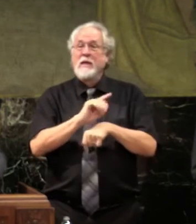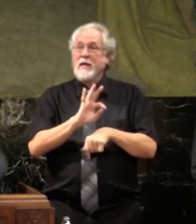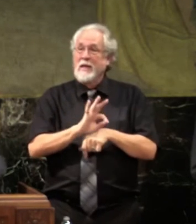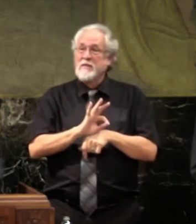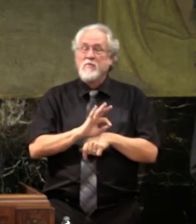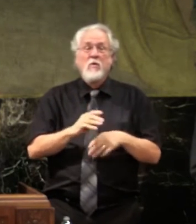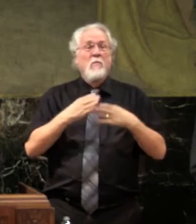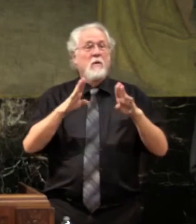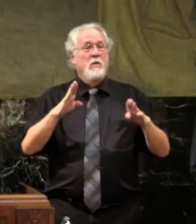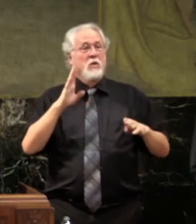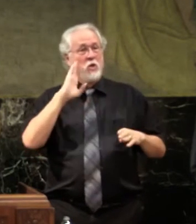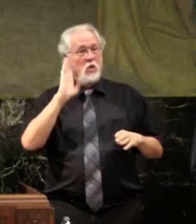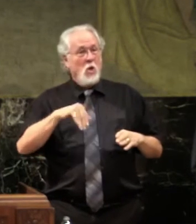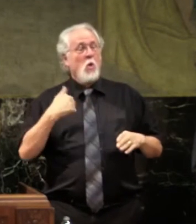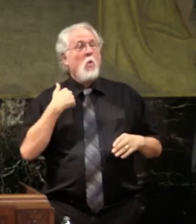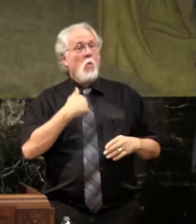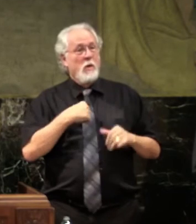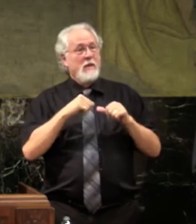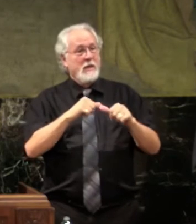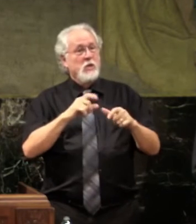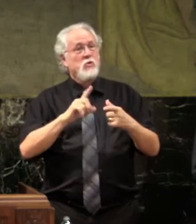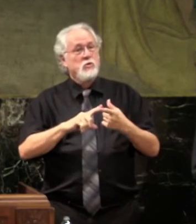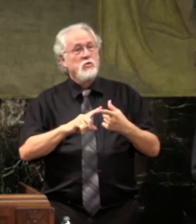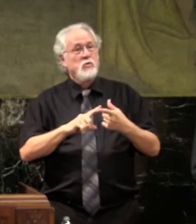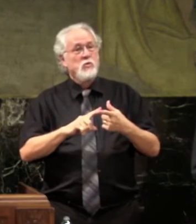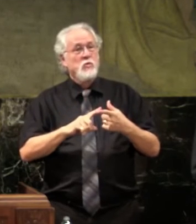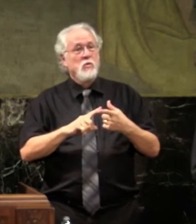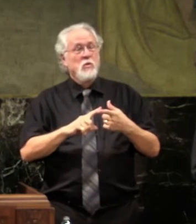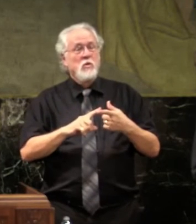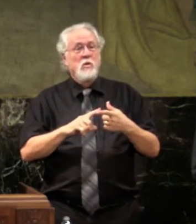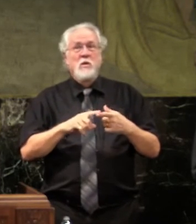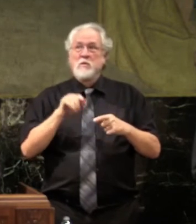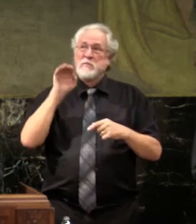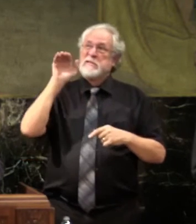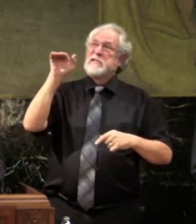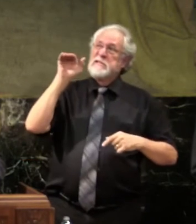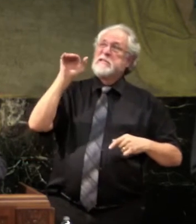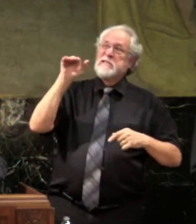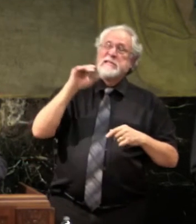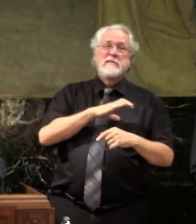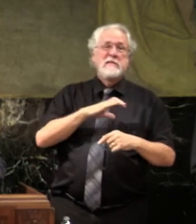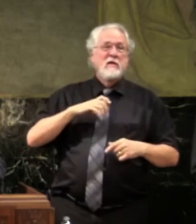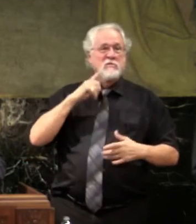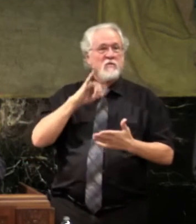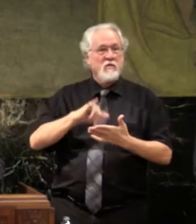know that we will continue to press Congress for this help and I will continue to work with our congressional